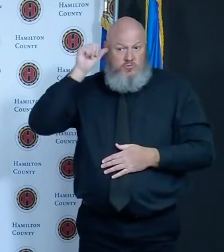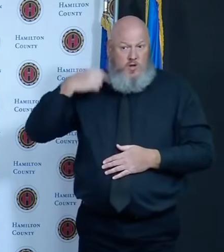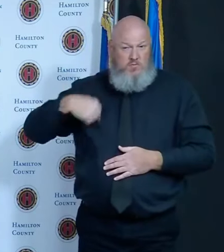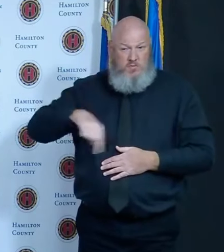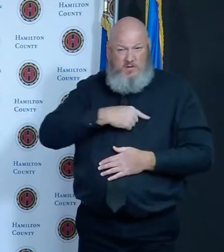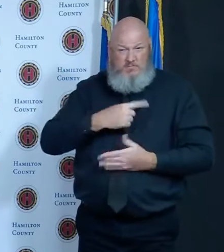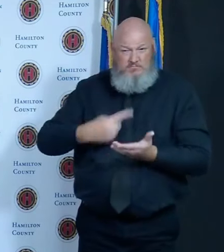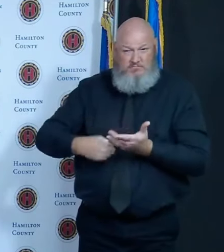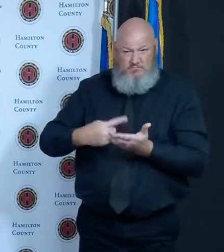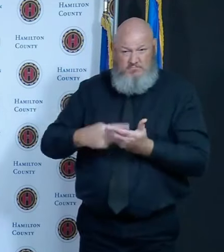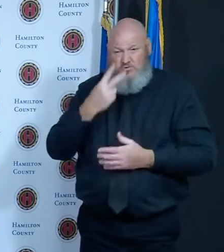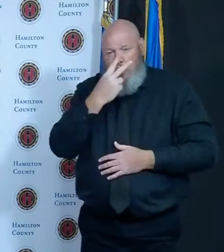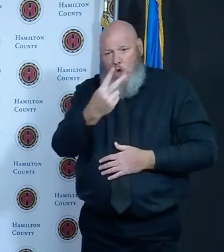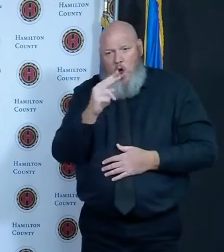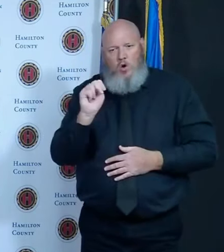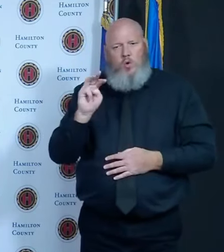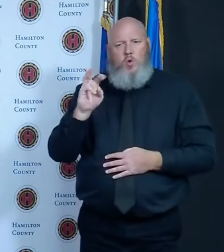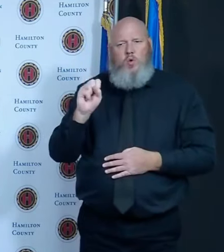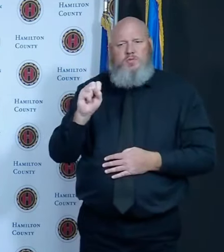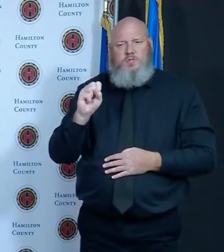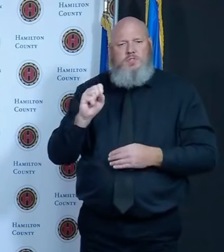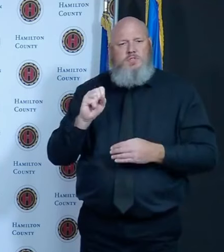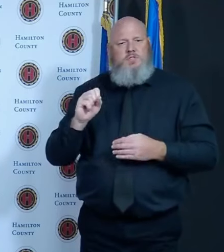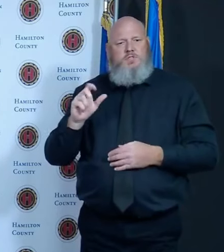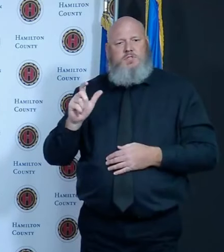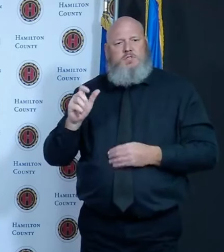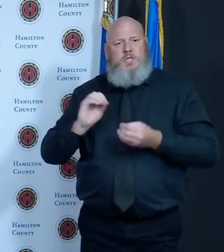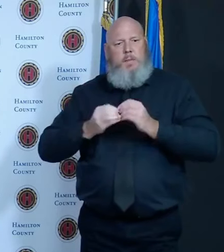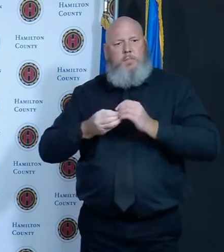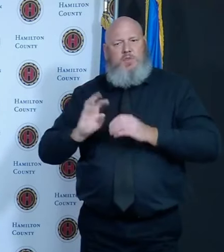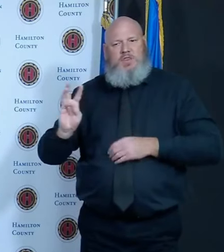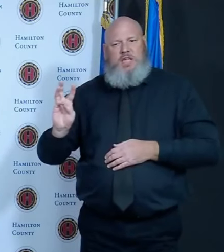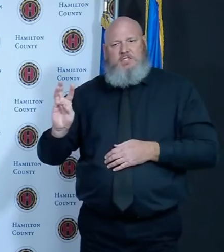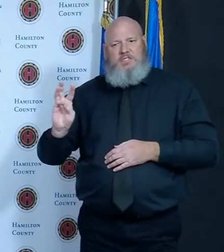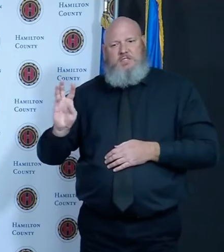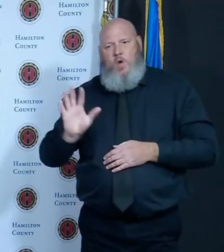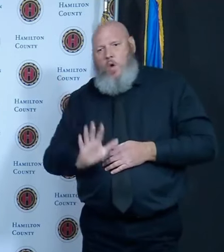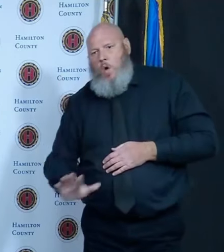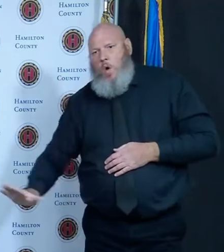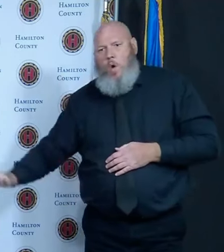gathering PPP dollars with just over ten billion dollars brought into the state